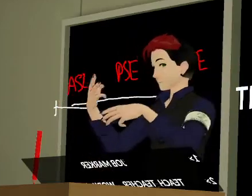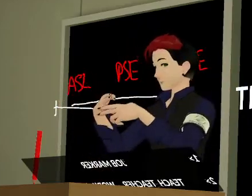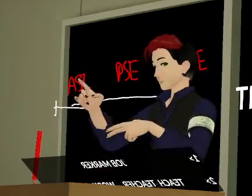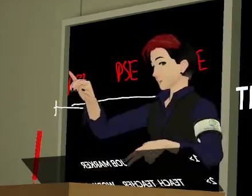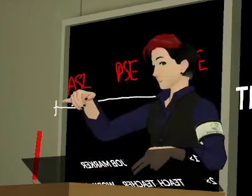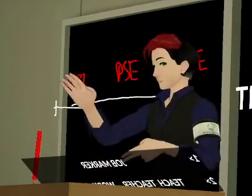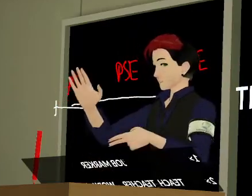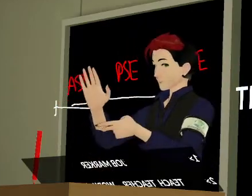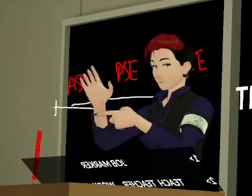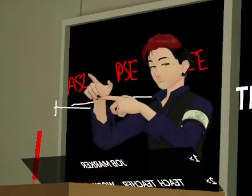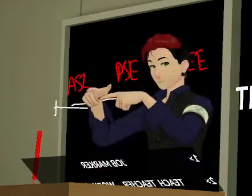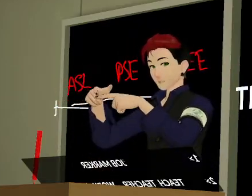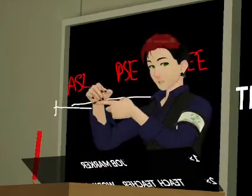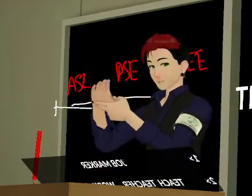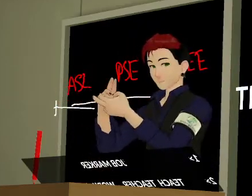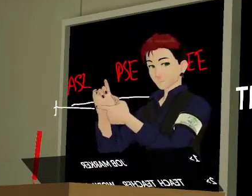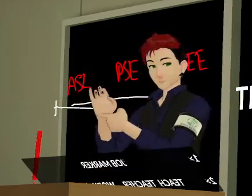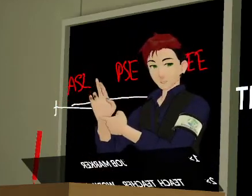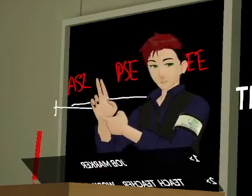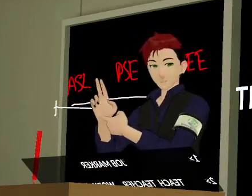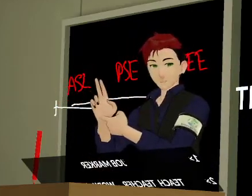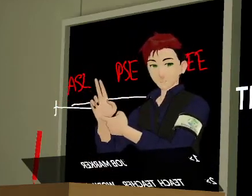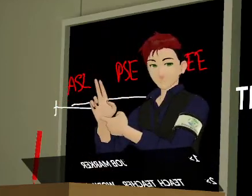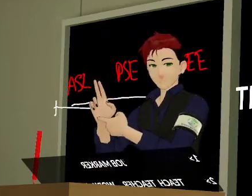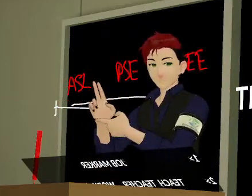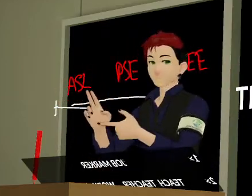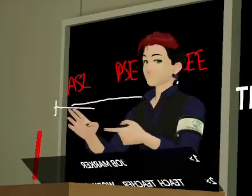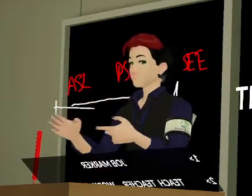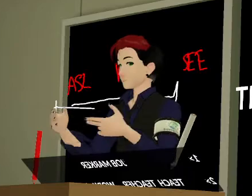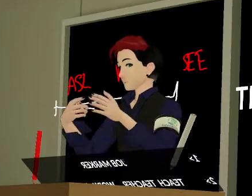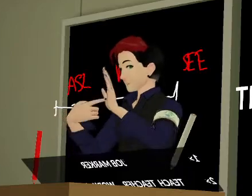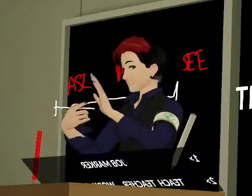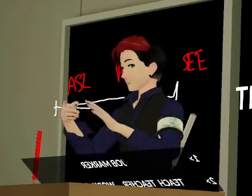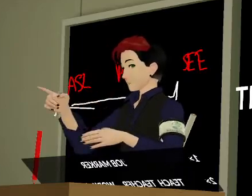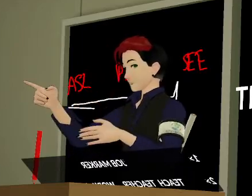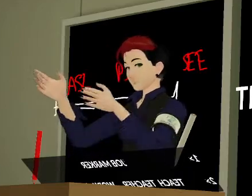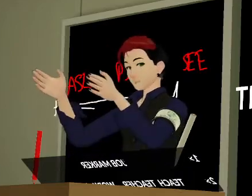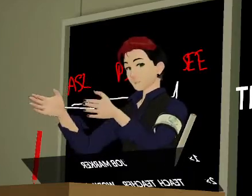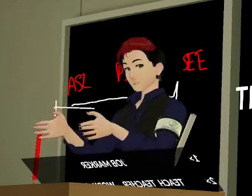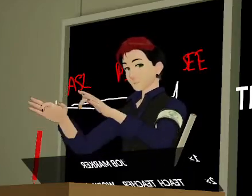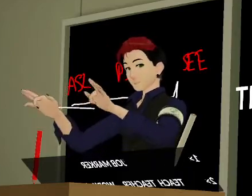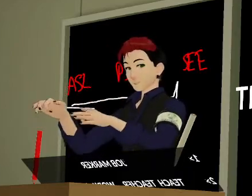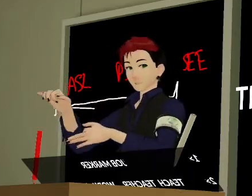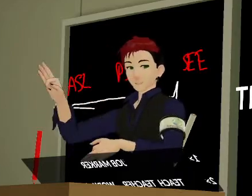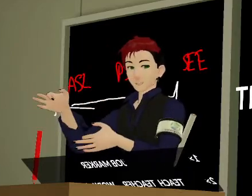it's called a job marker it shows that that is a person who does